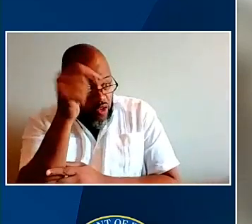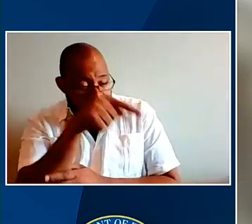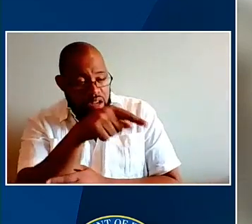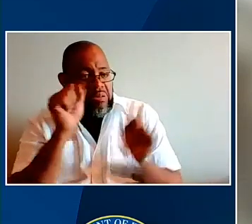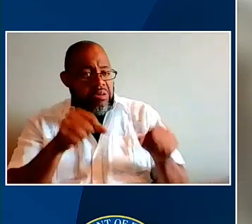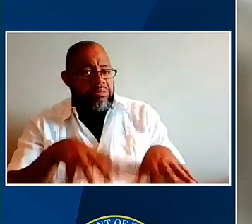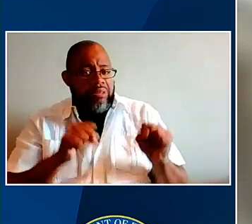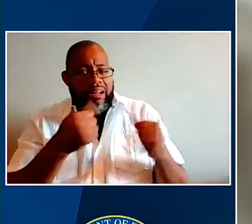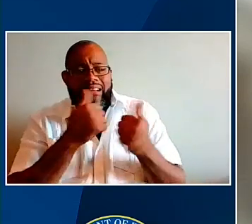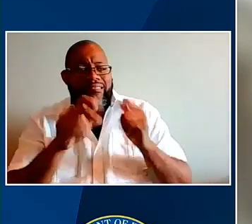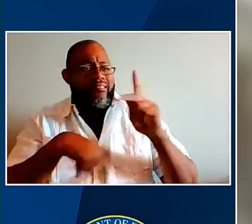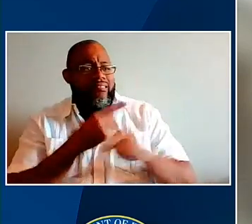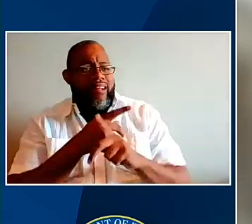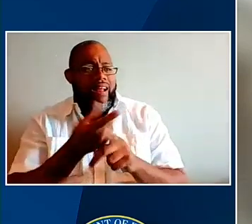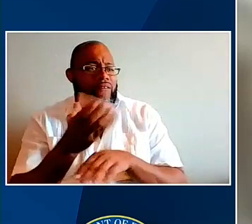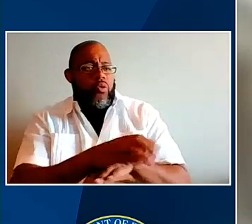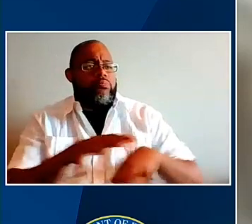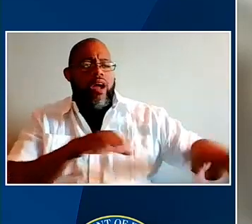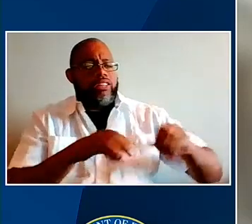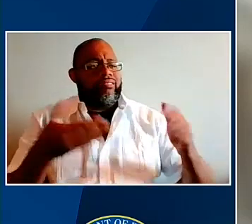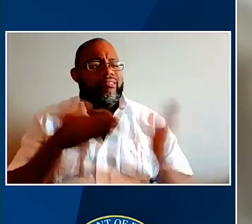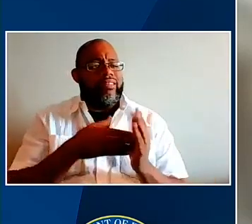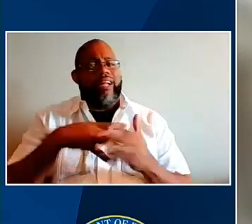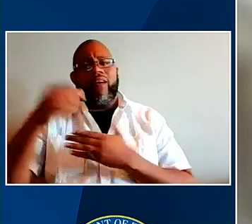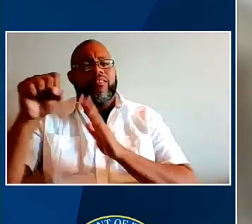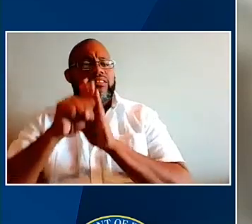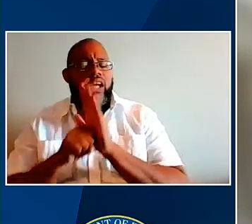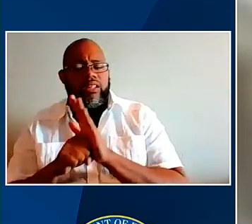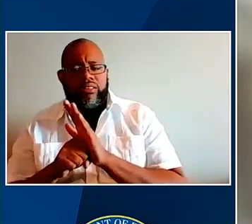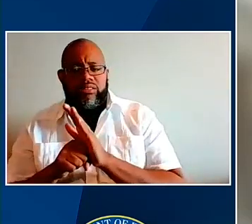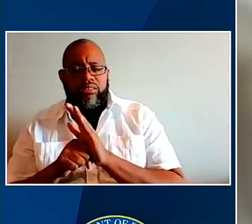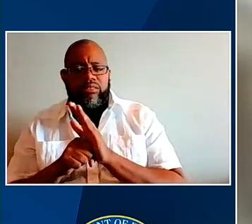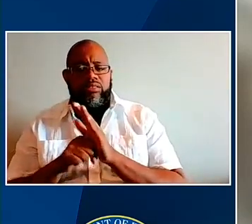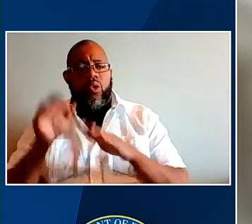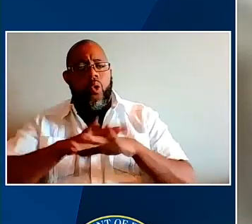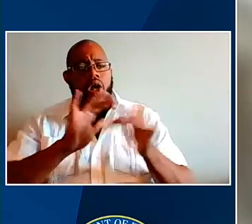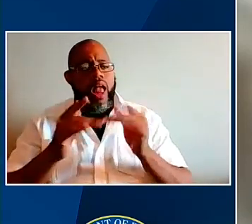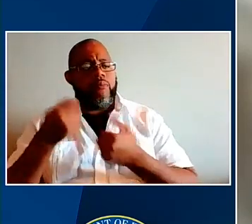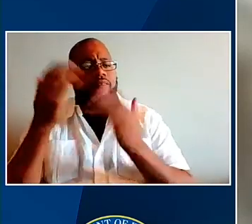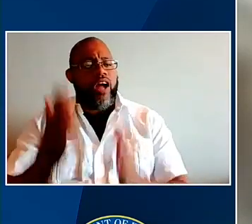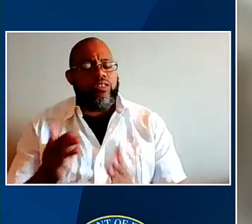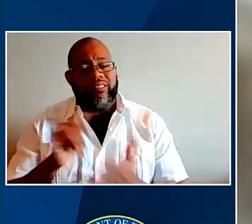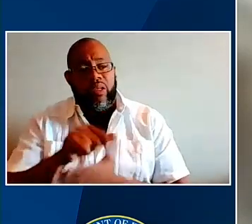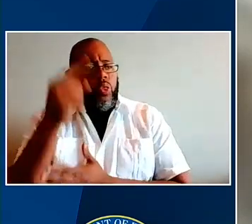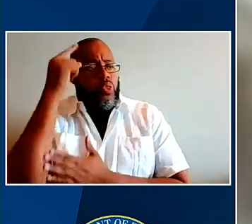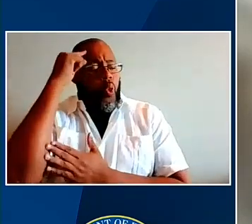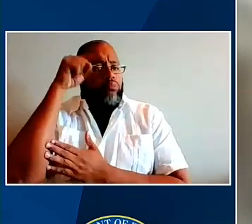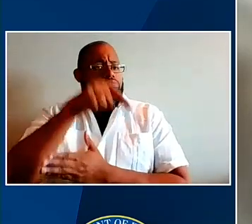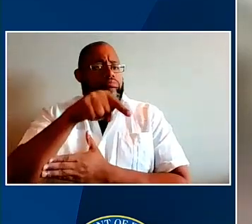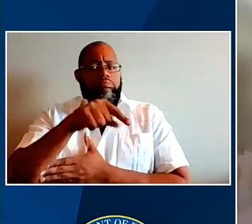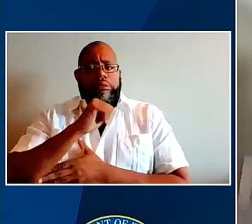any type of enforcement action against out-of-state online providers that they thought were not, you know, meeting the-